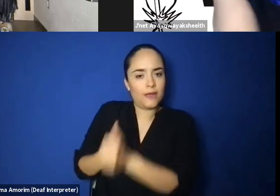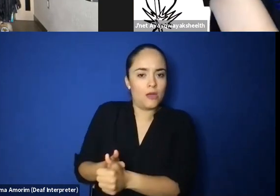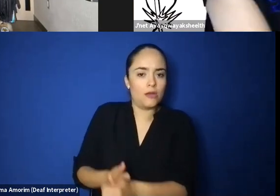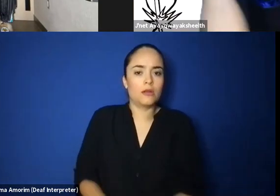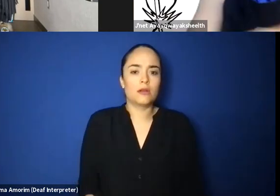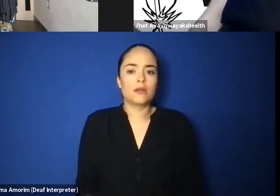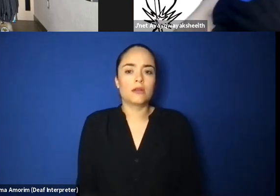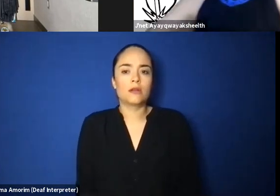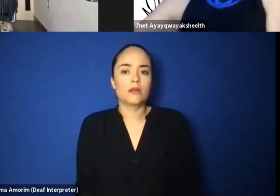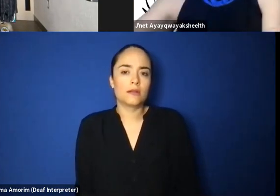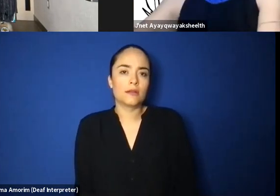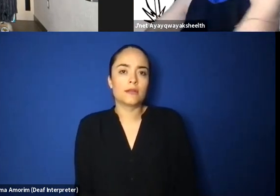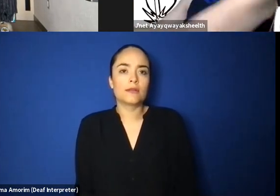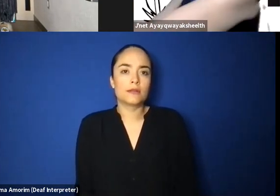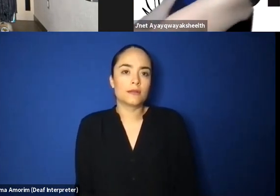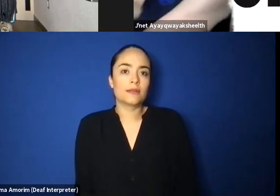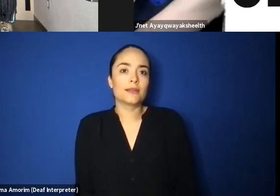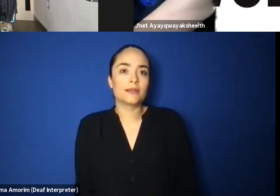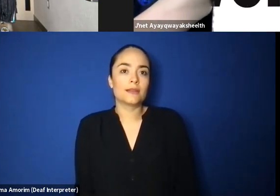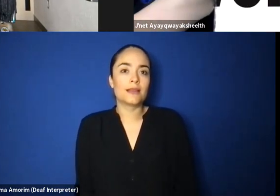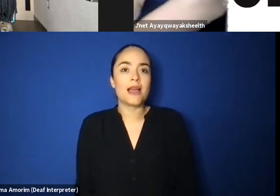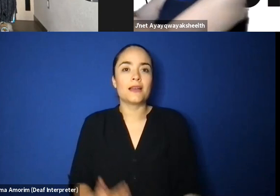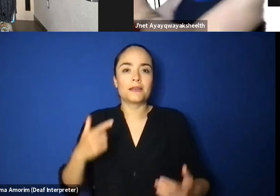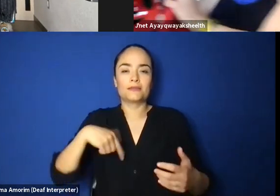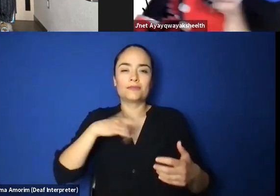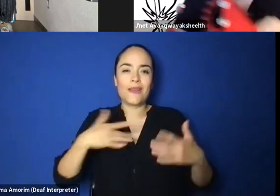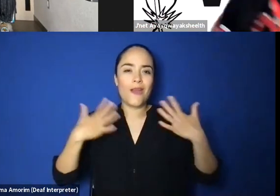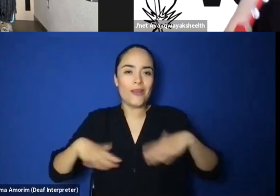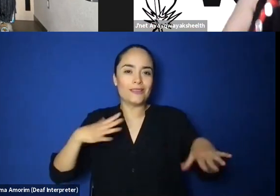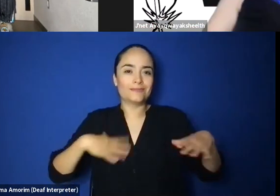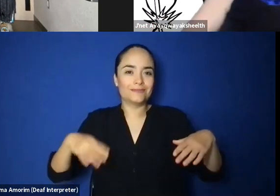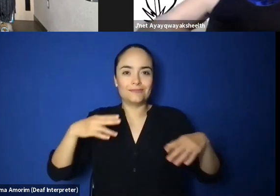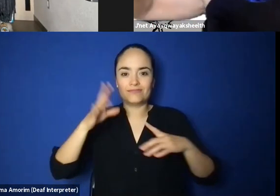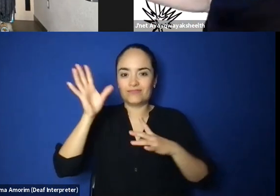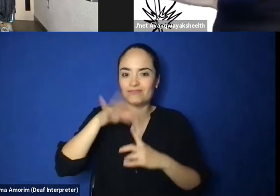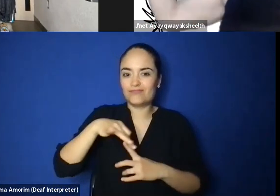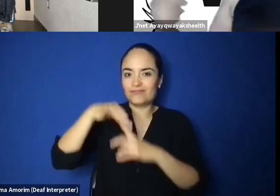our own regalia, right? We're not all the same, so I'm going to get ready with you